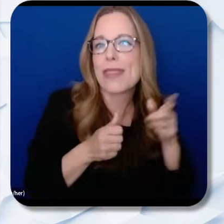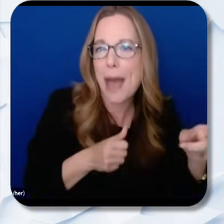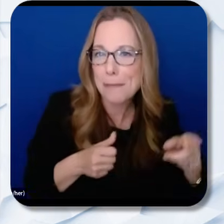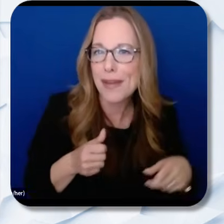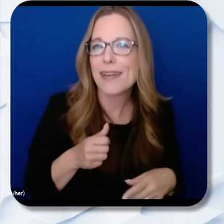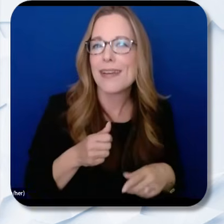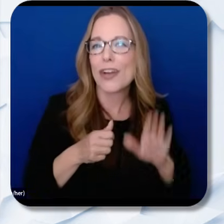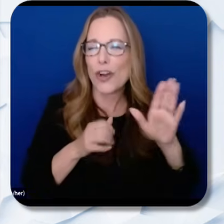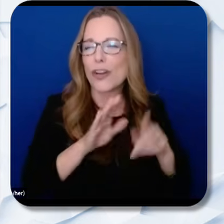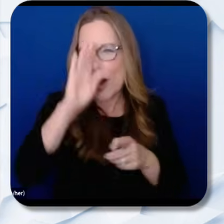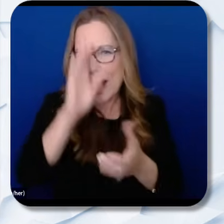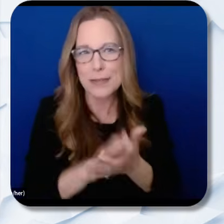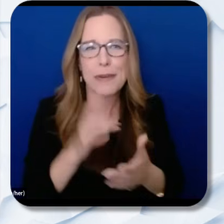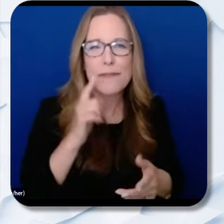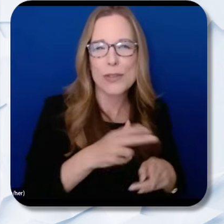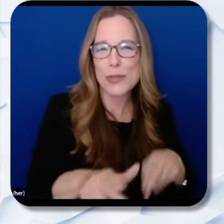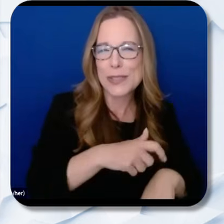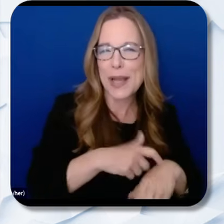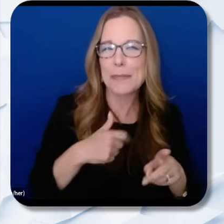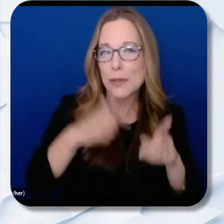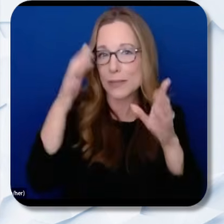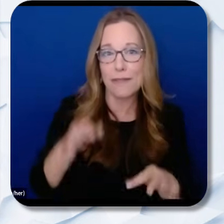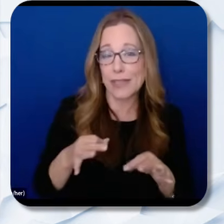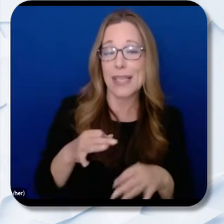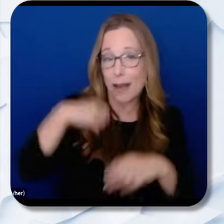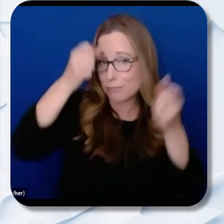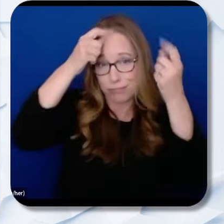I guess I was looking for a fresh start, and my teenage